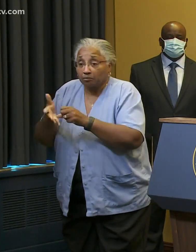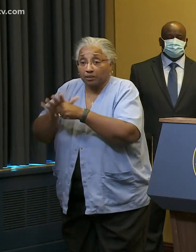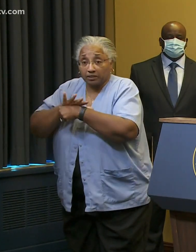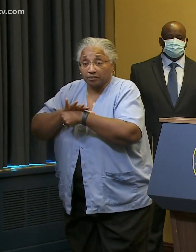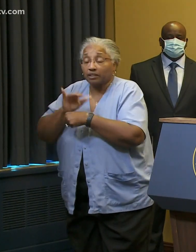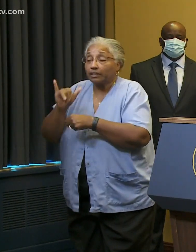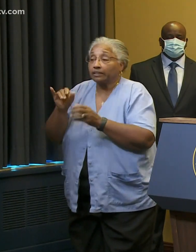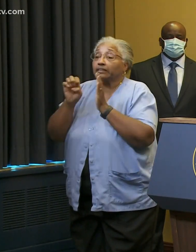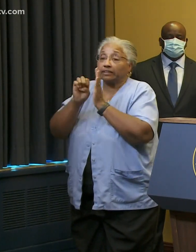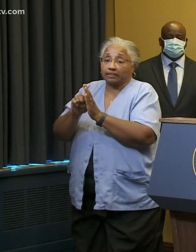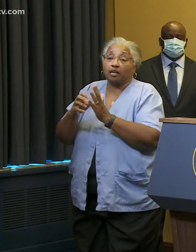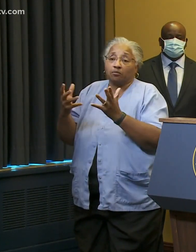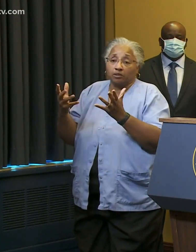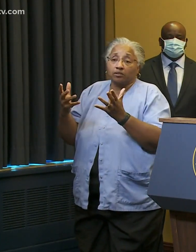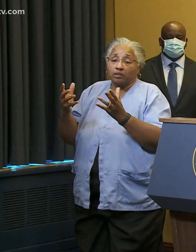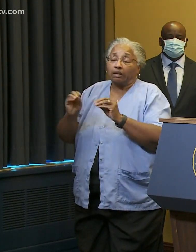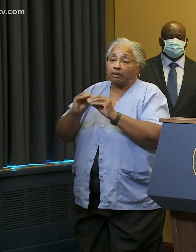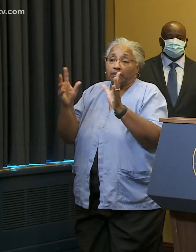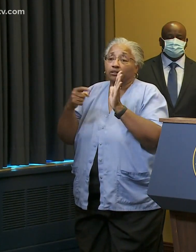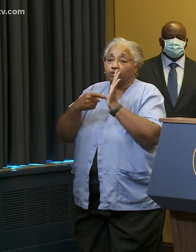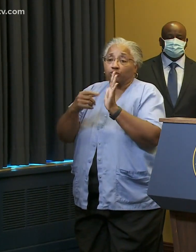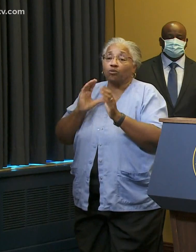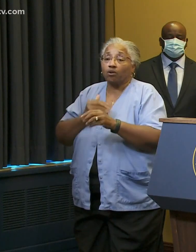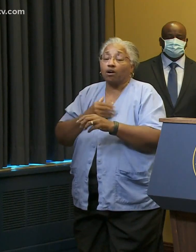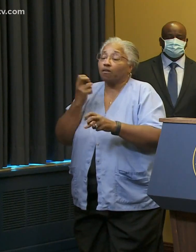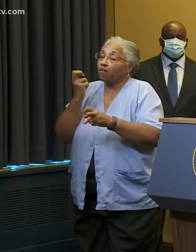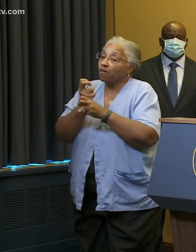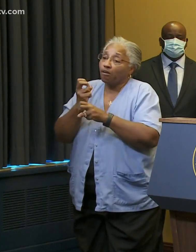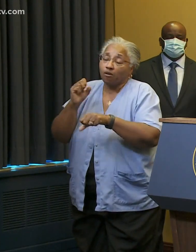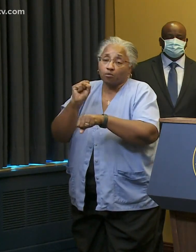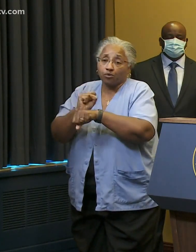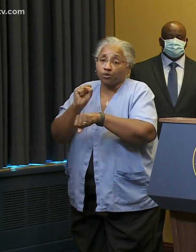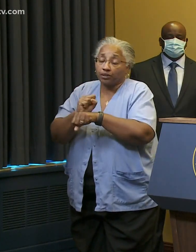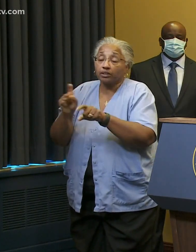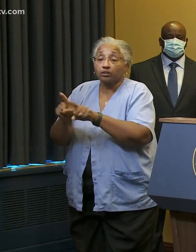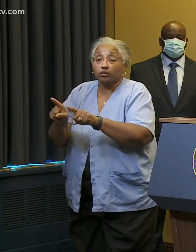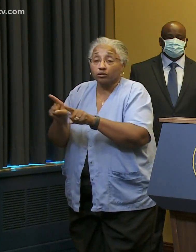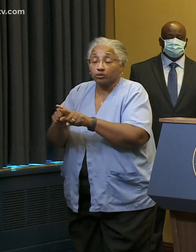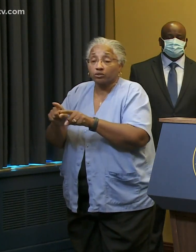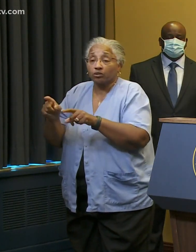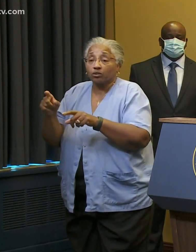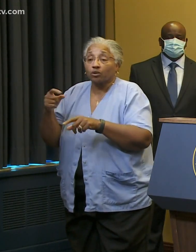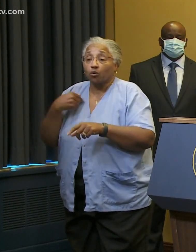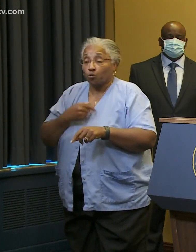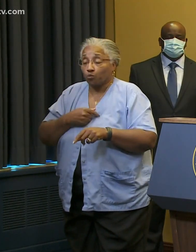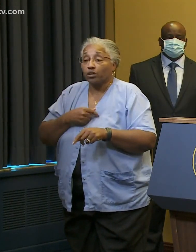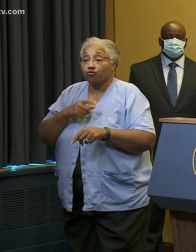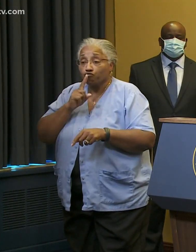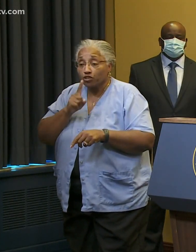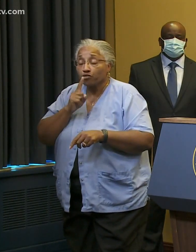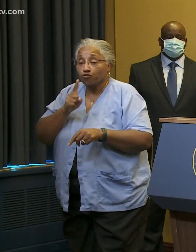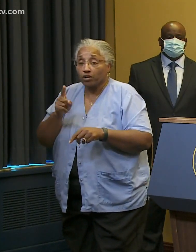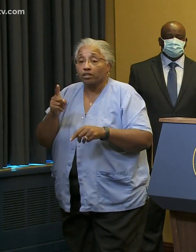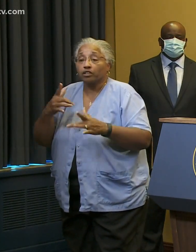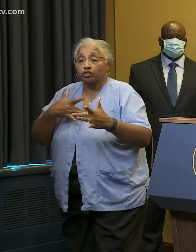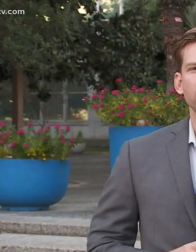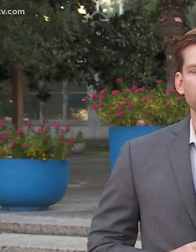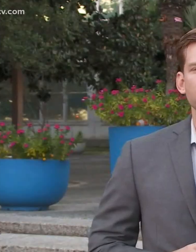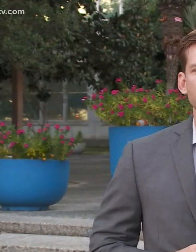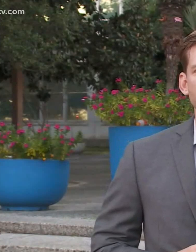YOU KNOW, TO FIND EVERY DOLLAR POSSIBLE TO KEEP OUR YOU KNOW, TO FIND EVERY DOLLAR POSSIBLE TO KEEP OUR PEOPLE POSSIBLE TO KEEP OUR PEOPLE POSSIBLE TO KEEP OUR PEOPLE WORKING. WORKING. WORKING. AND WORKING. AND THE WORKING. AND THE FACT WORKING. AND THE FACT THAT WORKING. AND THE FACT THAT OUR WORKING. AND THE FACT THAT OUR FOLKS AND THE FACT THAT OUR FOLKS AND THE FACT THAT OUR FOLKS HAVE AND THE FACT THAT OUR FOLKS HAVE BEEN AND THE FACT THAT OUR FOLKS HAVE BEEN WORKING AND THE FACT THAT OUR FOLKS HAVE BEEN WORKING THROUGHOUT HAVE BEEN WORKING THROUGHOUT HAVE BEEN WORKING THROUGHOUT THIS HAVE BEEN WORKING THROUGHOUT THIS PANDEMIC. THIS PANDEMIC. THIS PANDEMIC. I THIS PANDEMIC. I MEAN THIS PANDEMIC. I MEAN THAT THIS PANDEMIC. I MEAN THAT IS THIS PANDEMIC. I MEAN THAT IS AN THIS PANDEMIC. I MEAN THAT IS AN EXAMPLE THIS PANDEMIC. I MEAN THAT IS AN EXAMPLE AND THIS PANDEMIC. I MEAN THAT IS AN EXAMPLE AND A I MEAN THAT IS AN EXAMPLE AND A I MEAN THAT IS AN EXAMPLE AND A TESTAMENT I MEAN THAT IS AN EXAMPLE AND A TESTAMENT TO